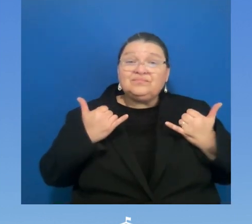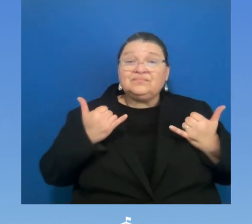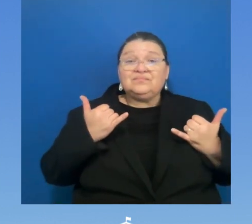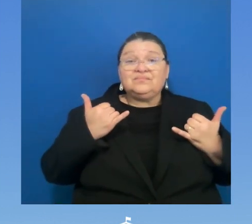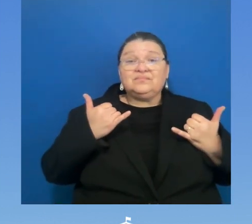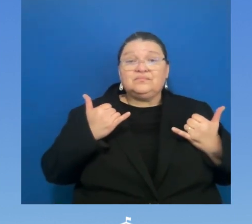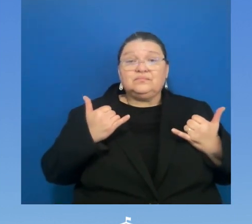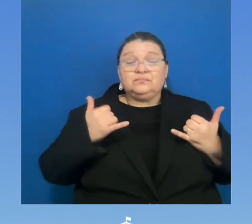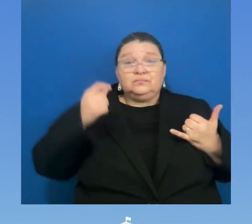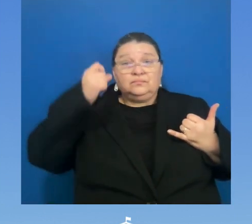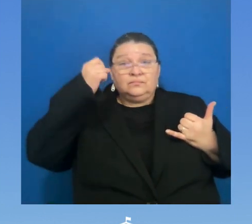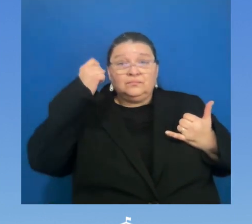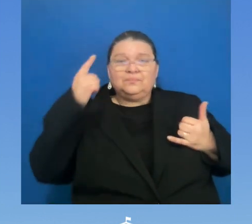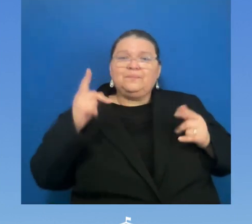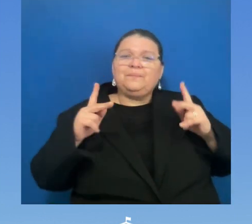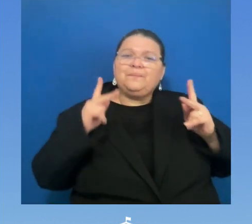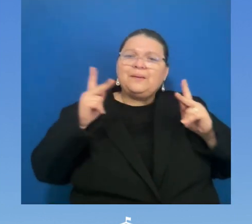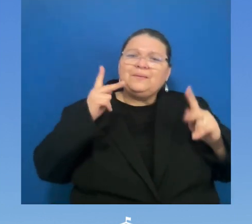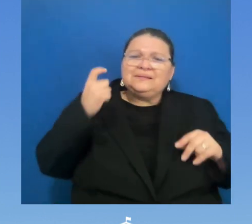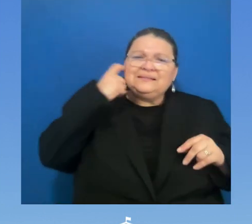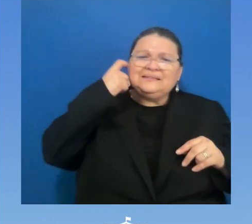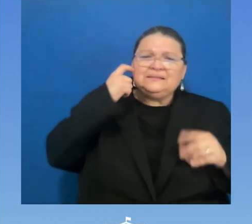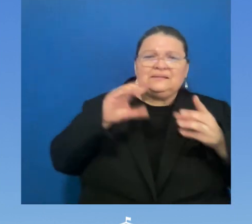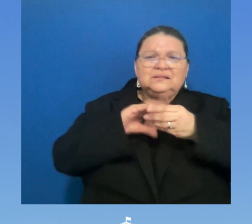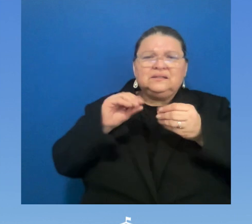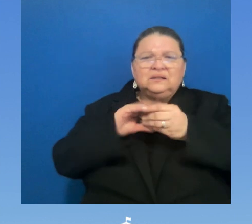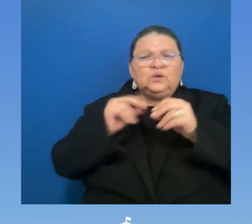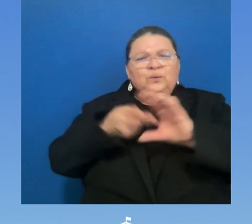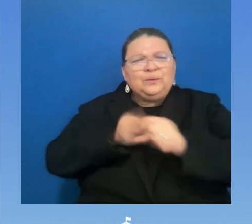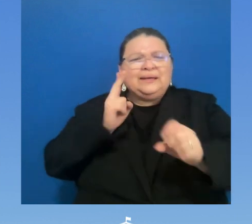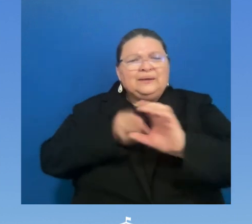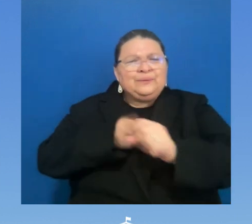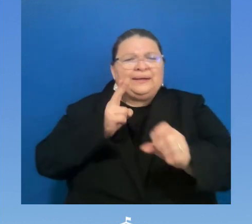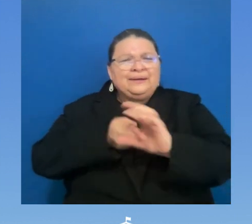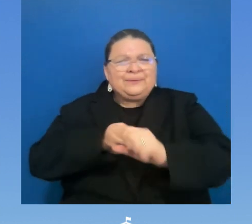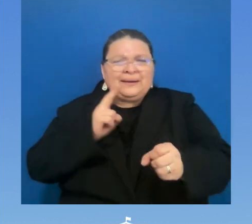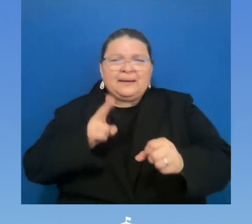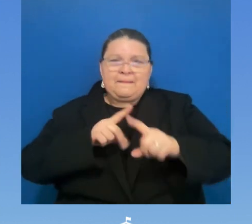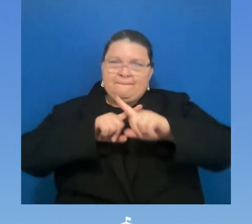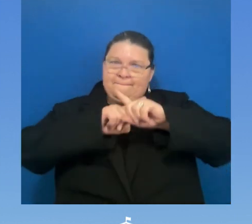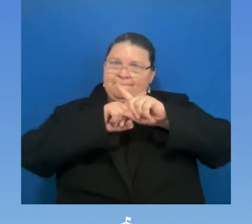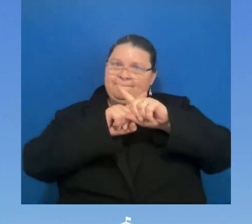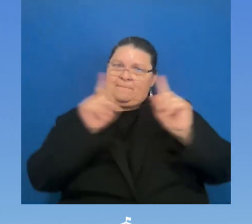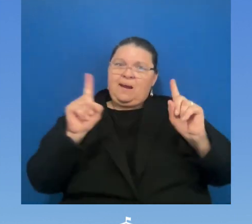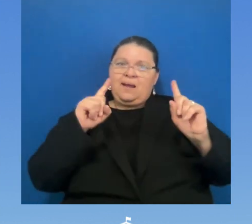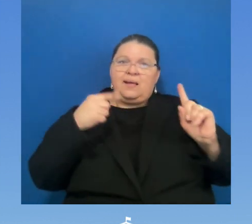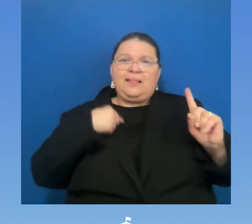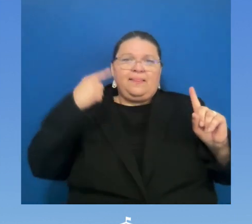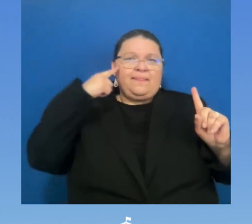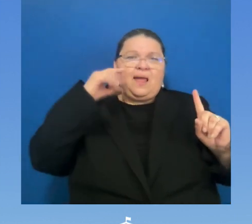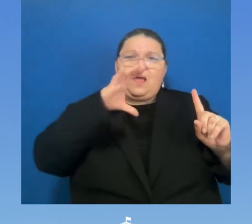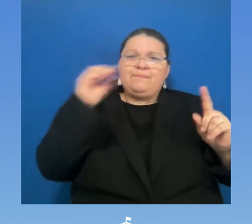driven companies are the ones that I think will really make it and win in the next chapter. So we believe it's differentiator,